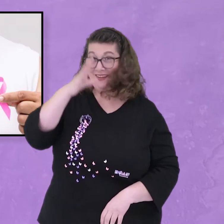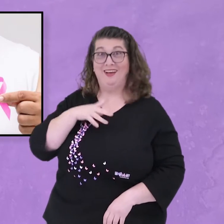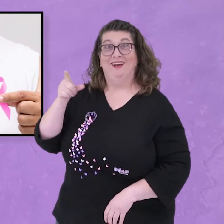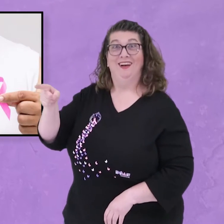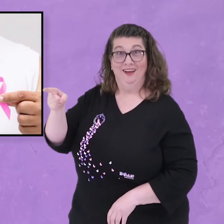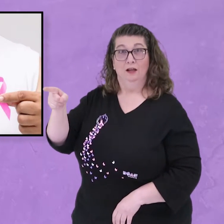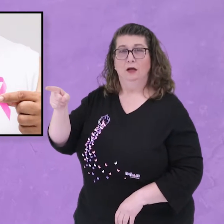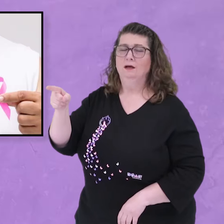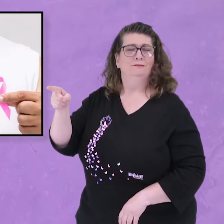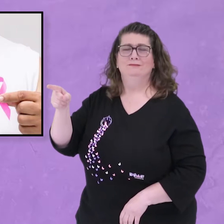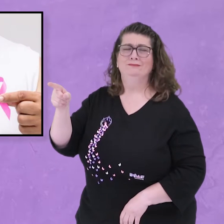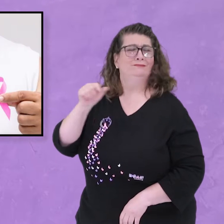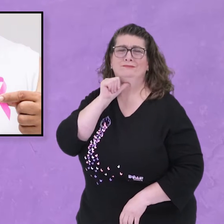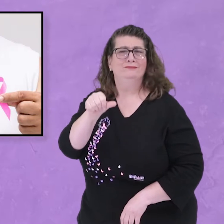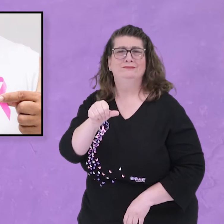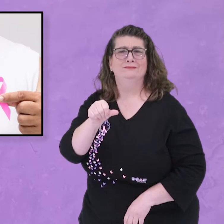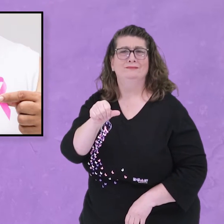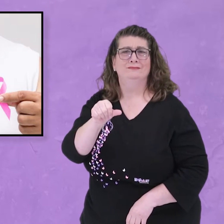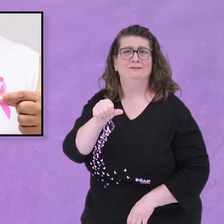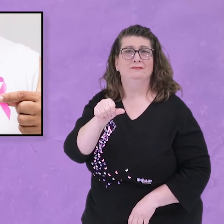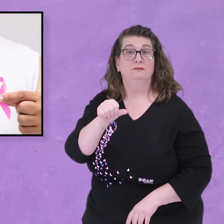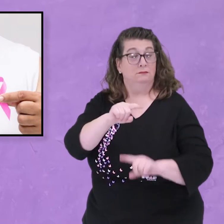and men do not.